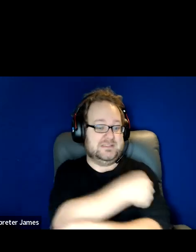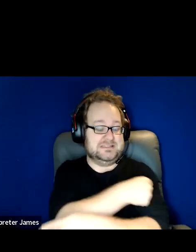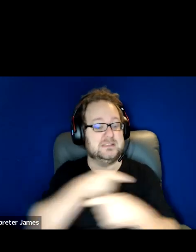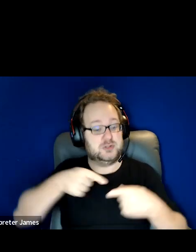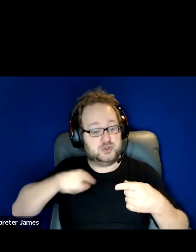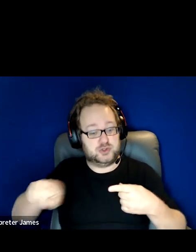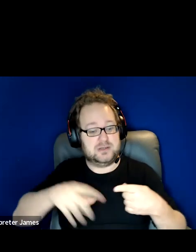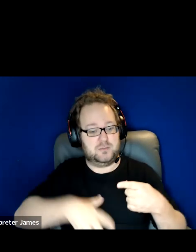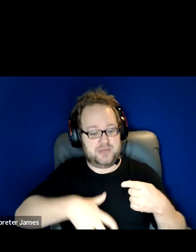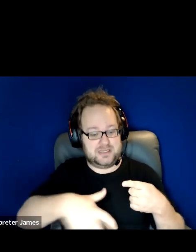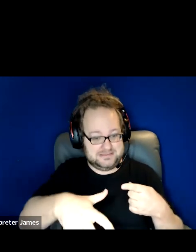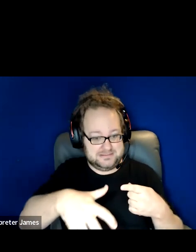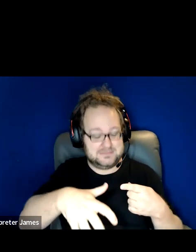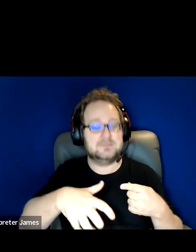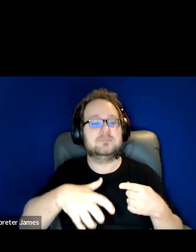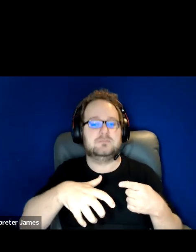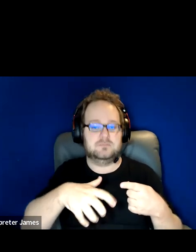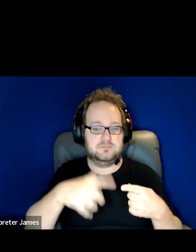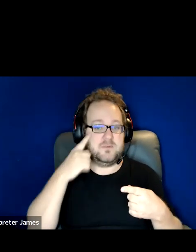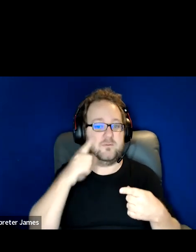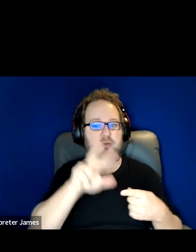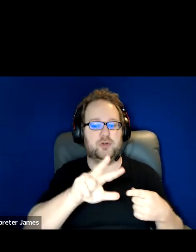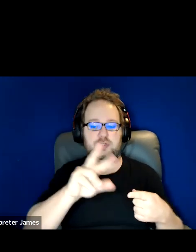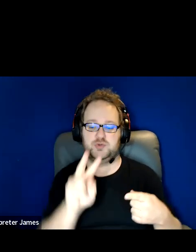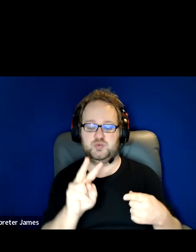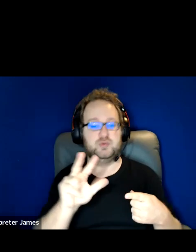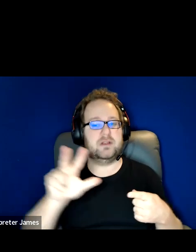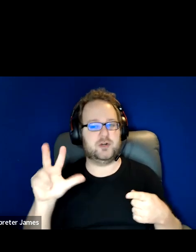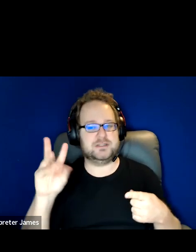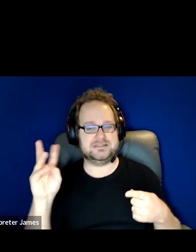people from 32 to 36 weeks gestation and we also have